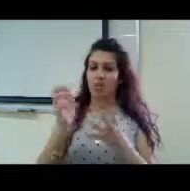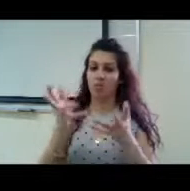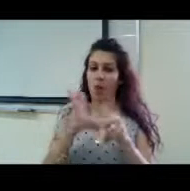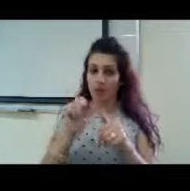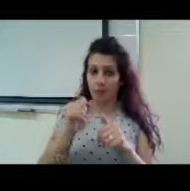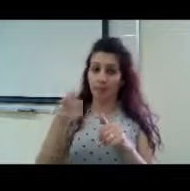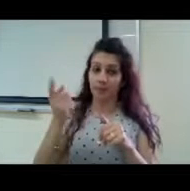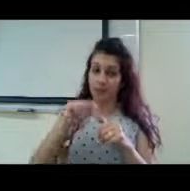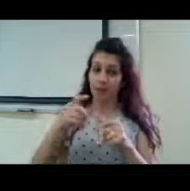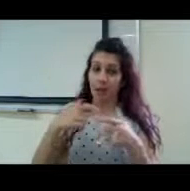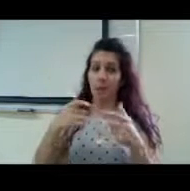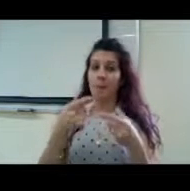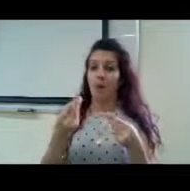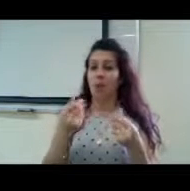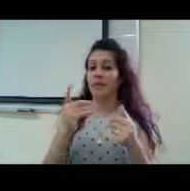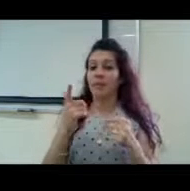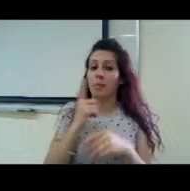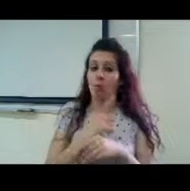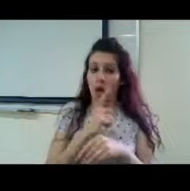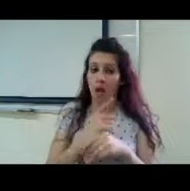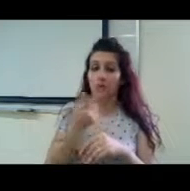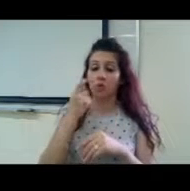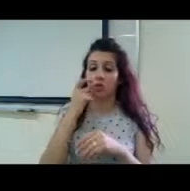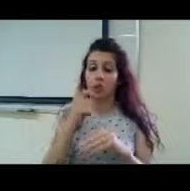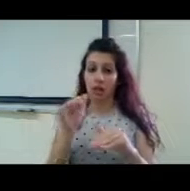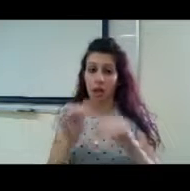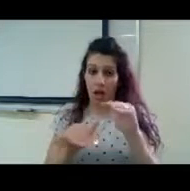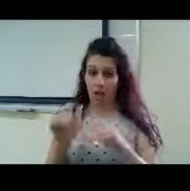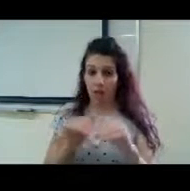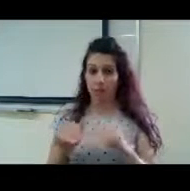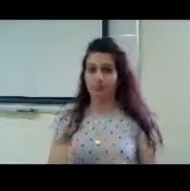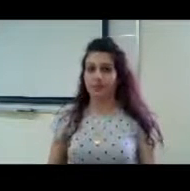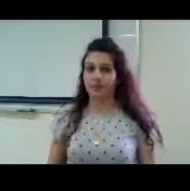about examples during covenant in Jordan but I just wanted to give three quick